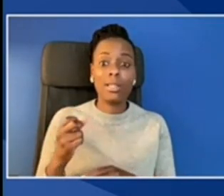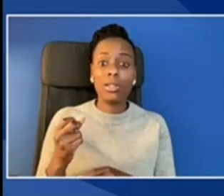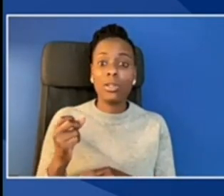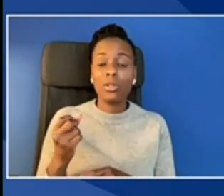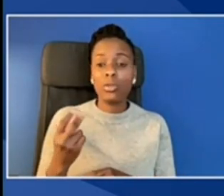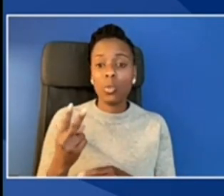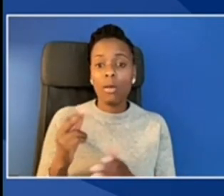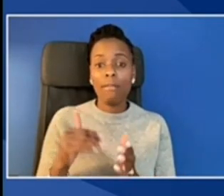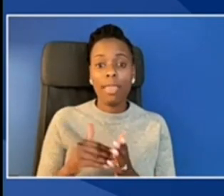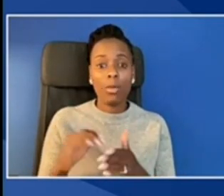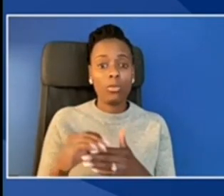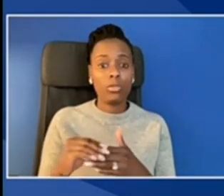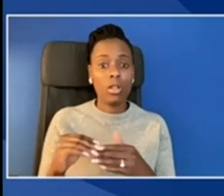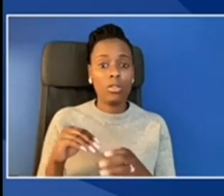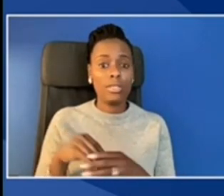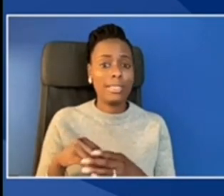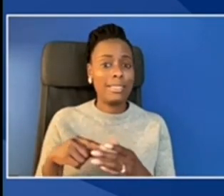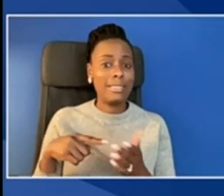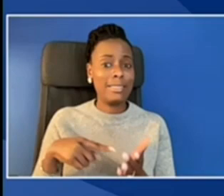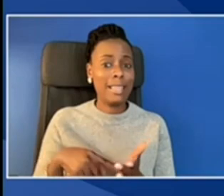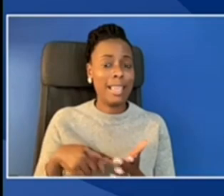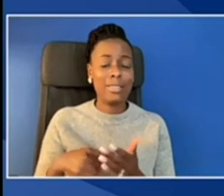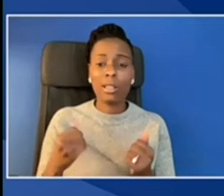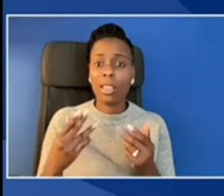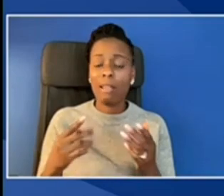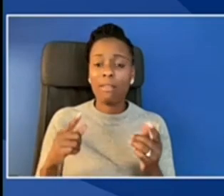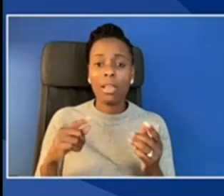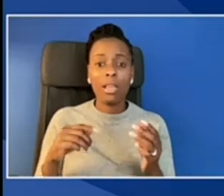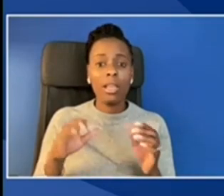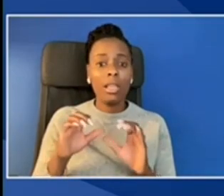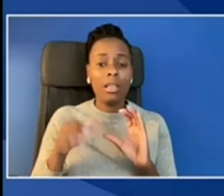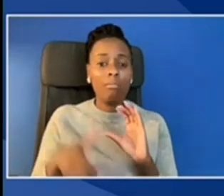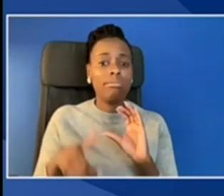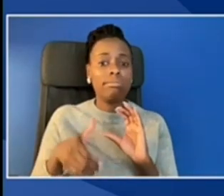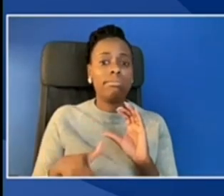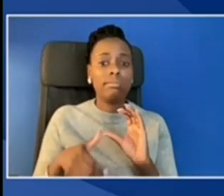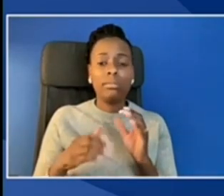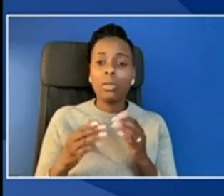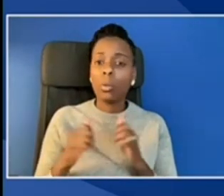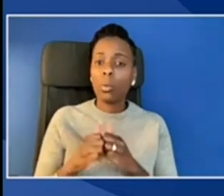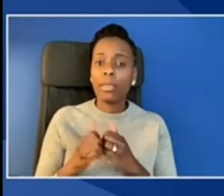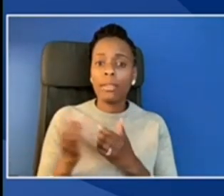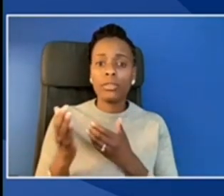So there's a lot of miscommunication happening between the servicers and the